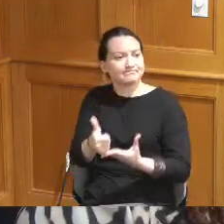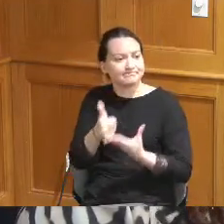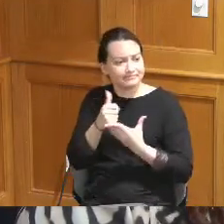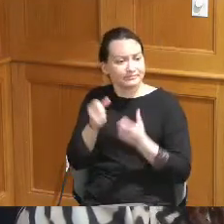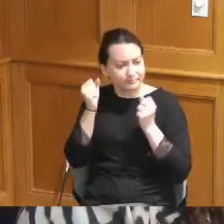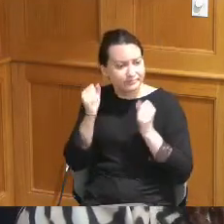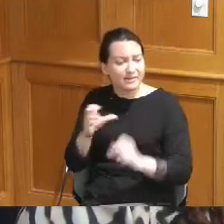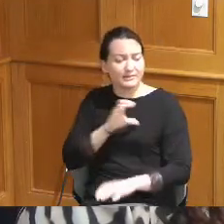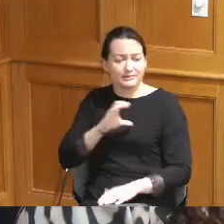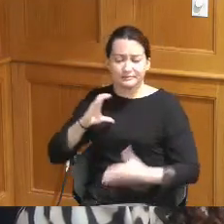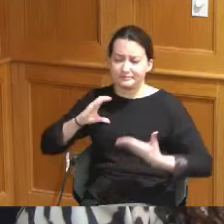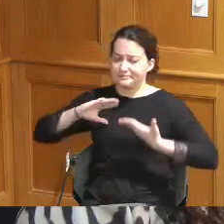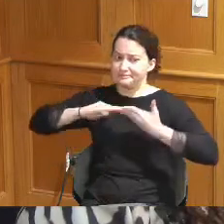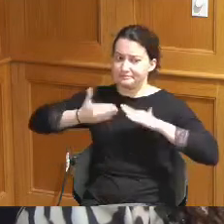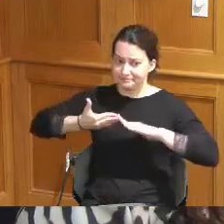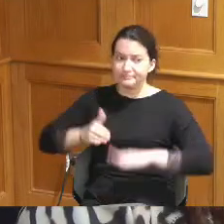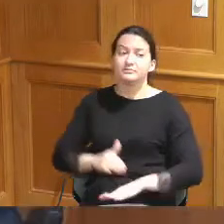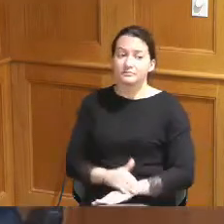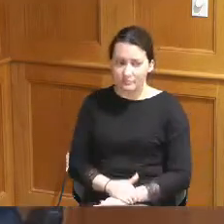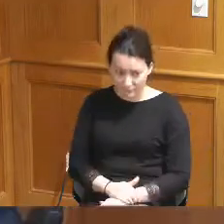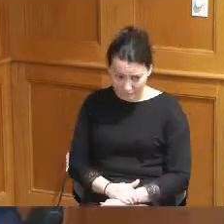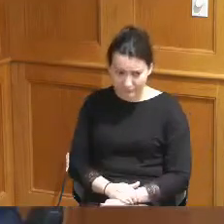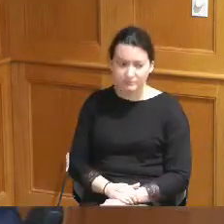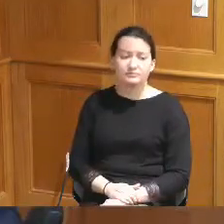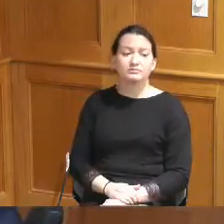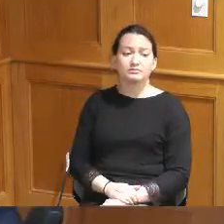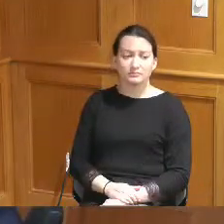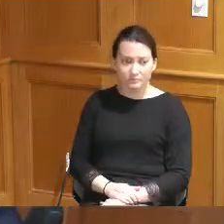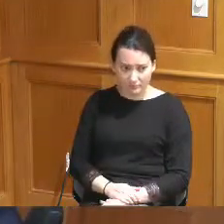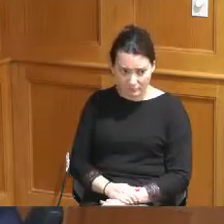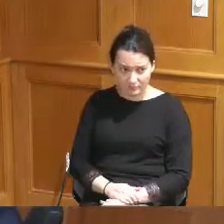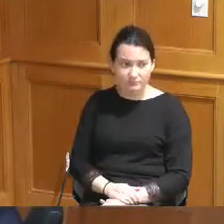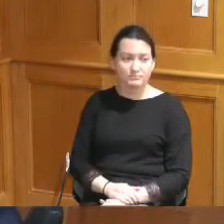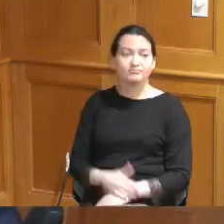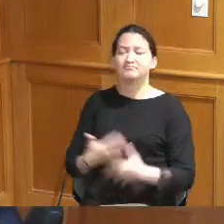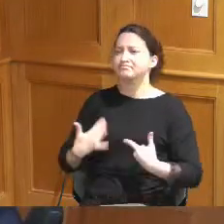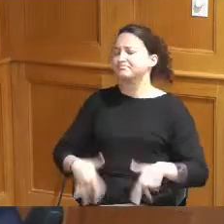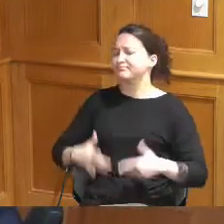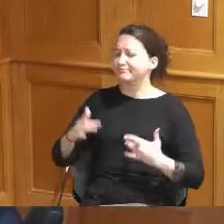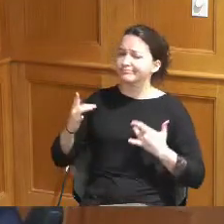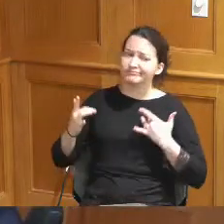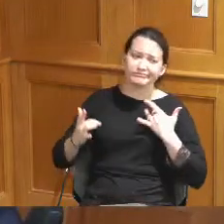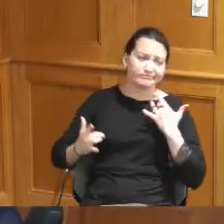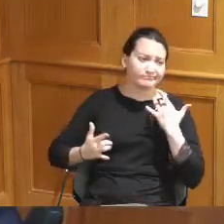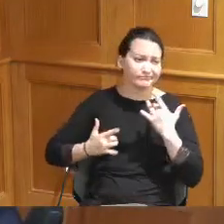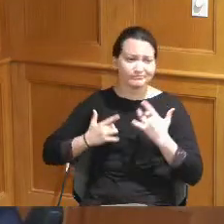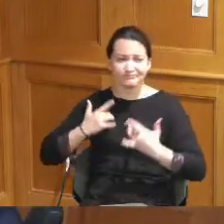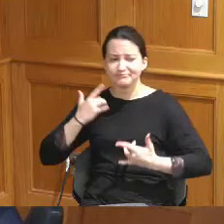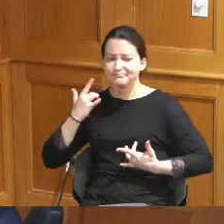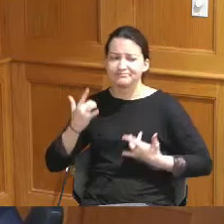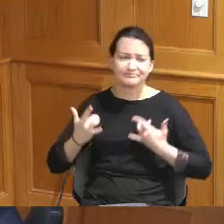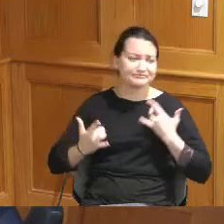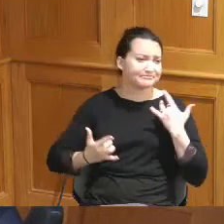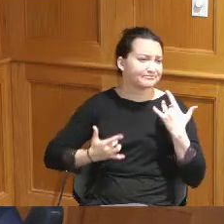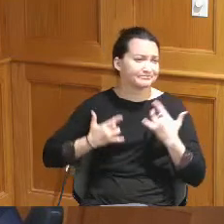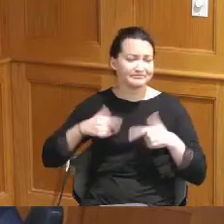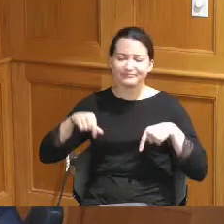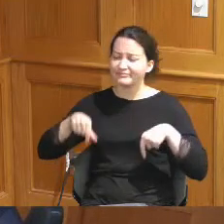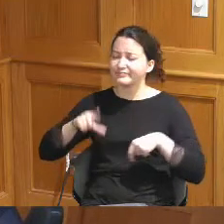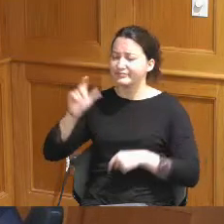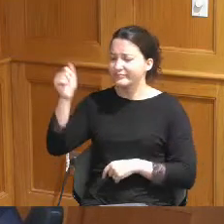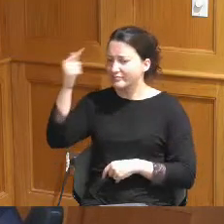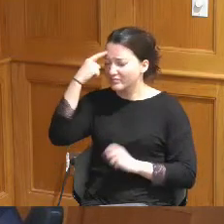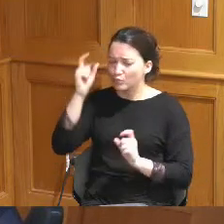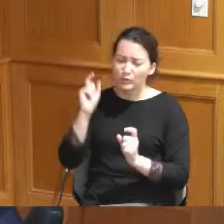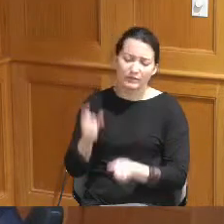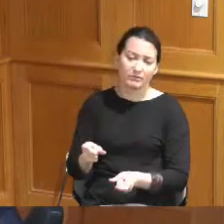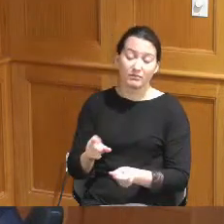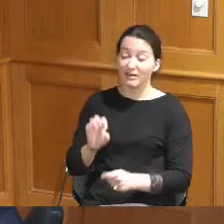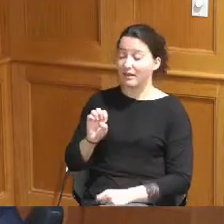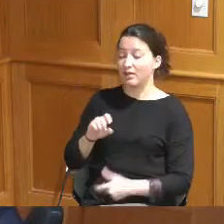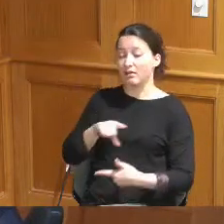communities so thank you I just want to say that I'm super excited about these grants Amwood plays